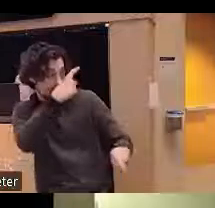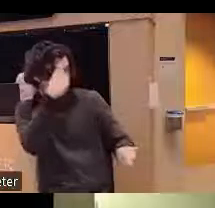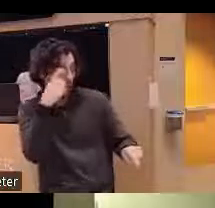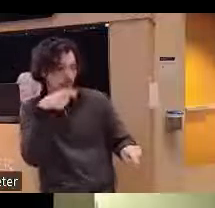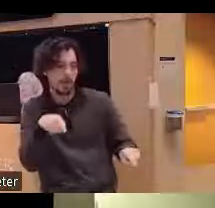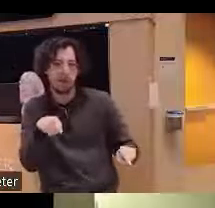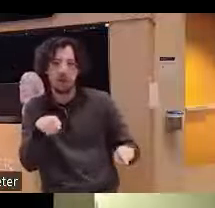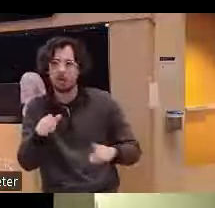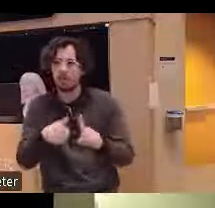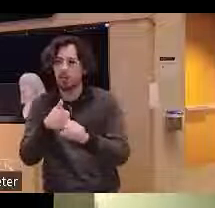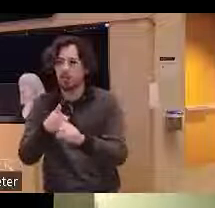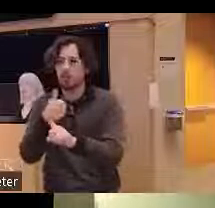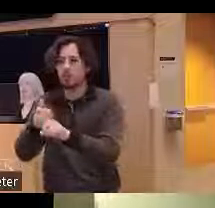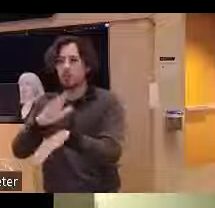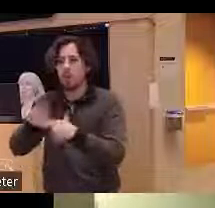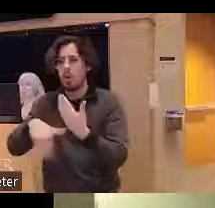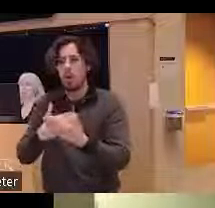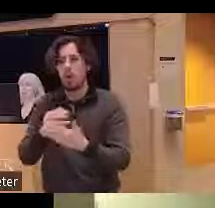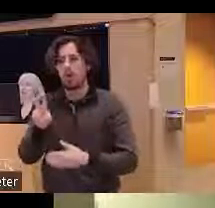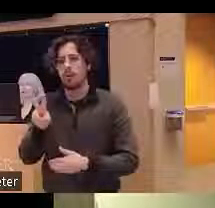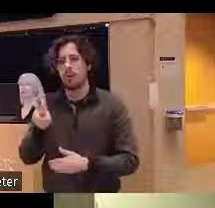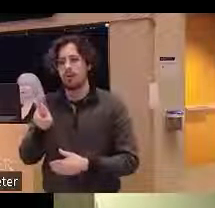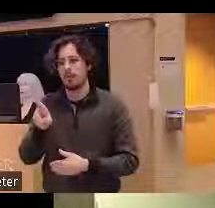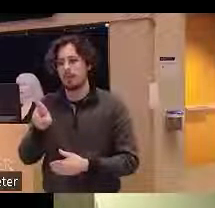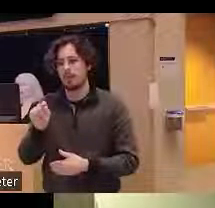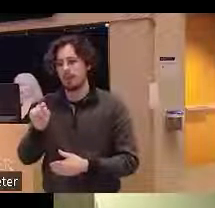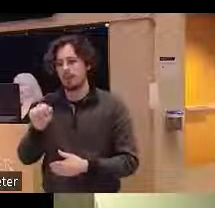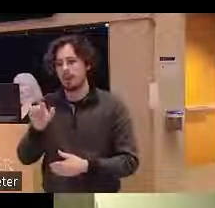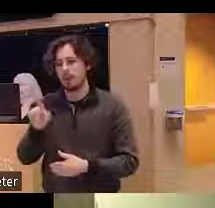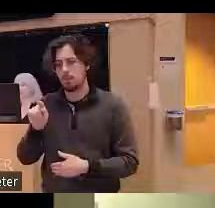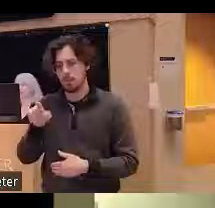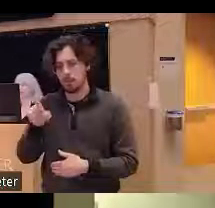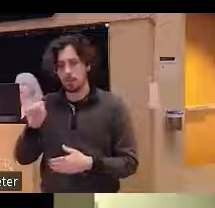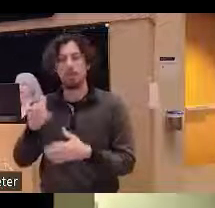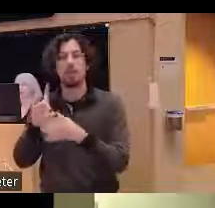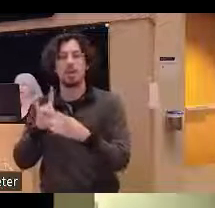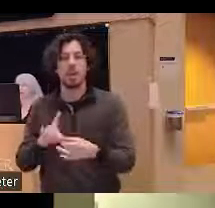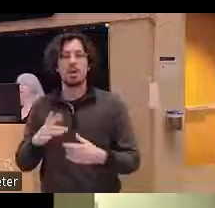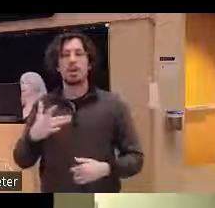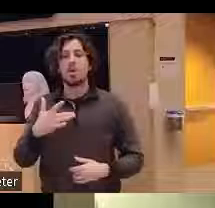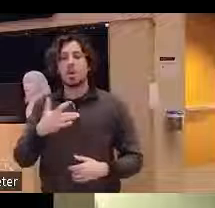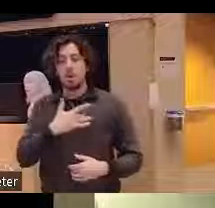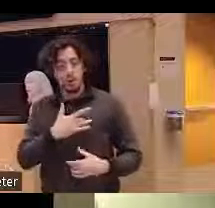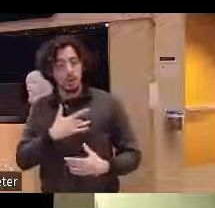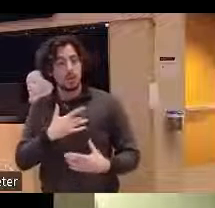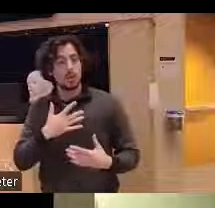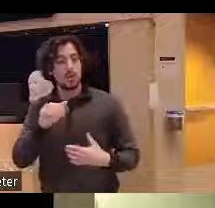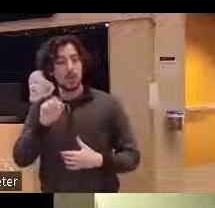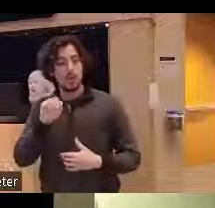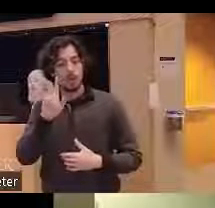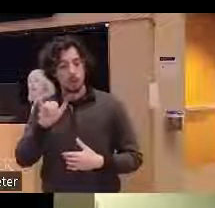all vertebrates It's associated with um coronary artery disease with cancer With viral infection